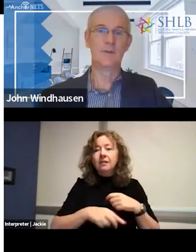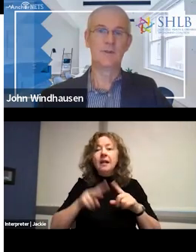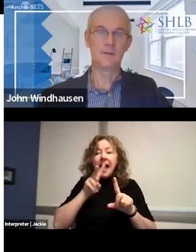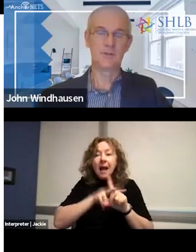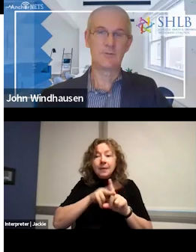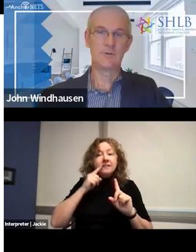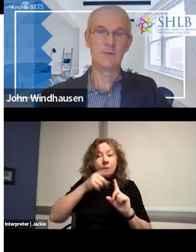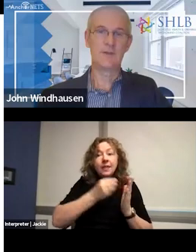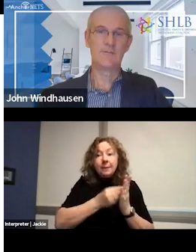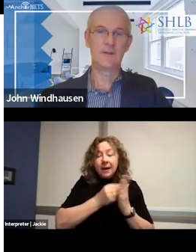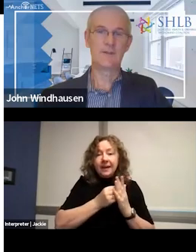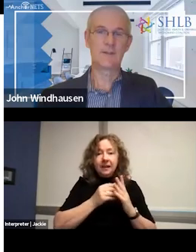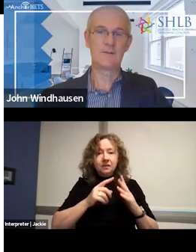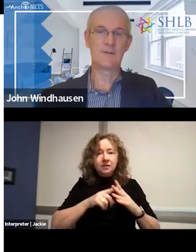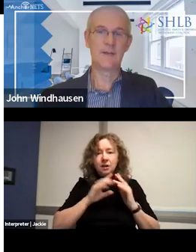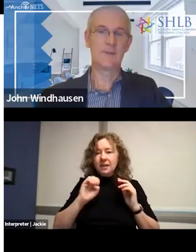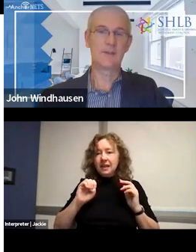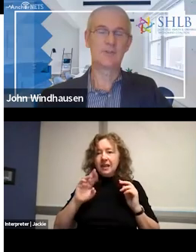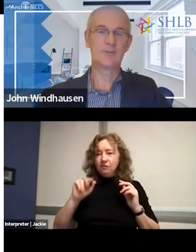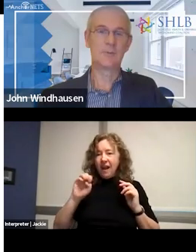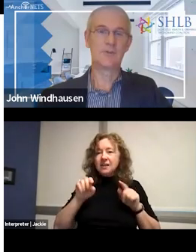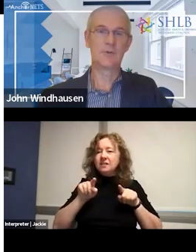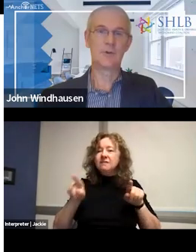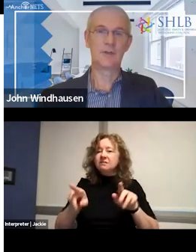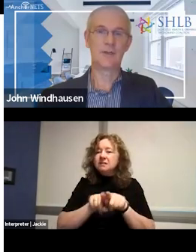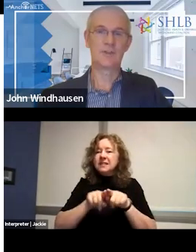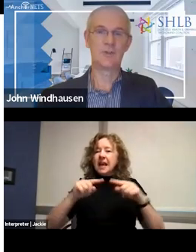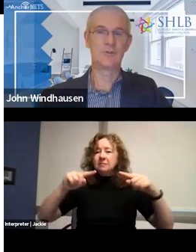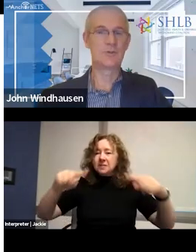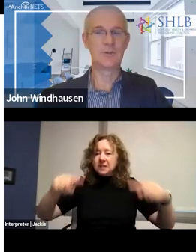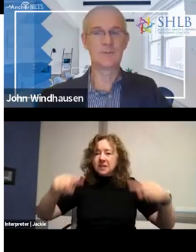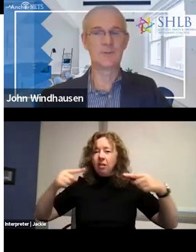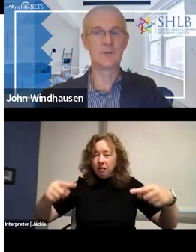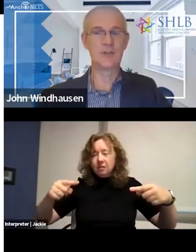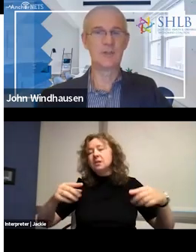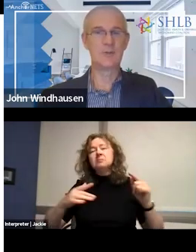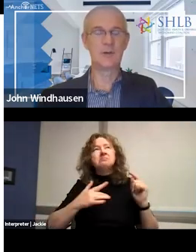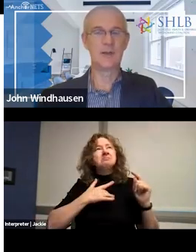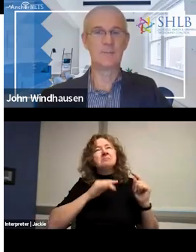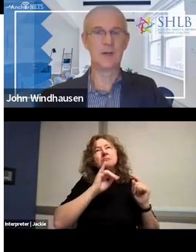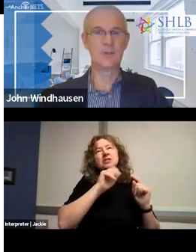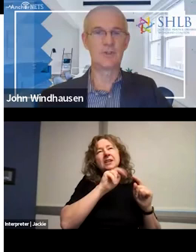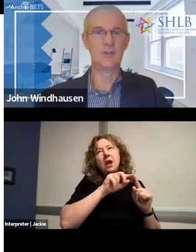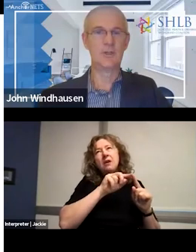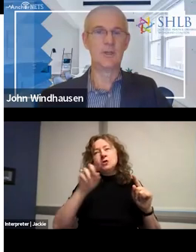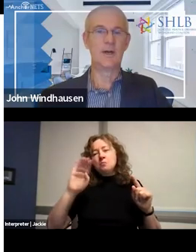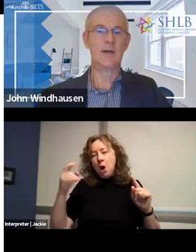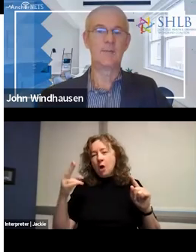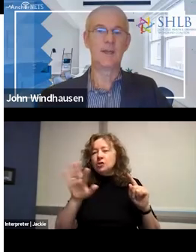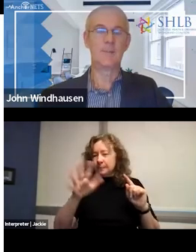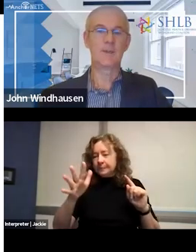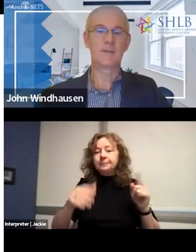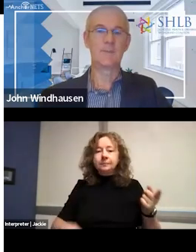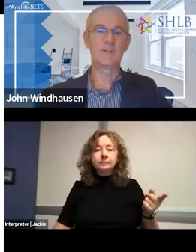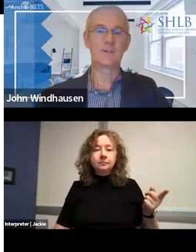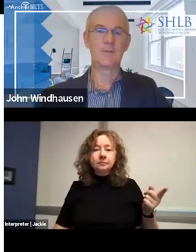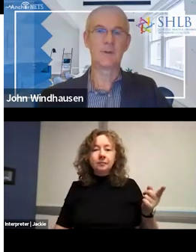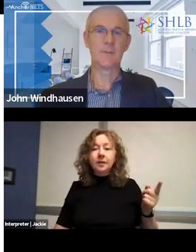John Windhausen: Applications will be due with the general E-rate funding cycle. The applications will be due early next year. Usually it's between January and March.